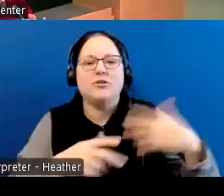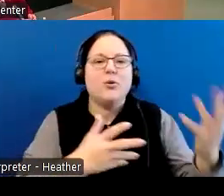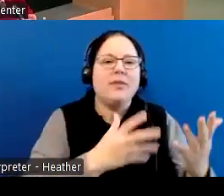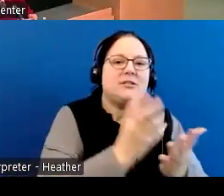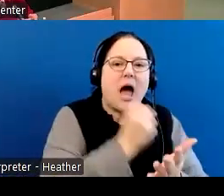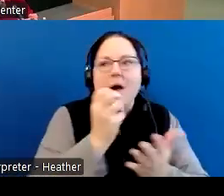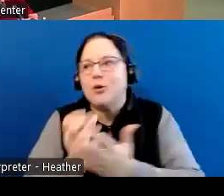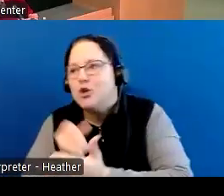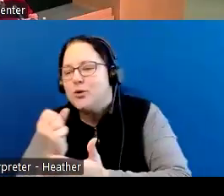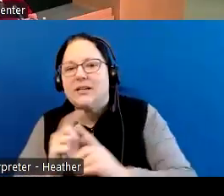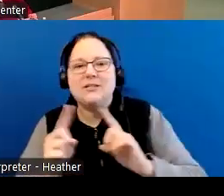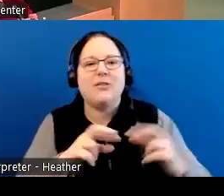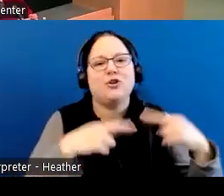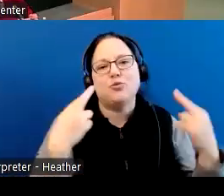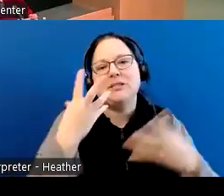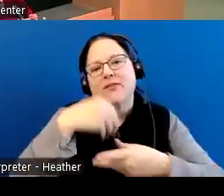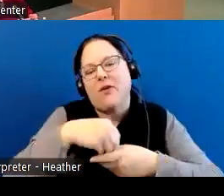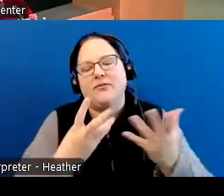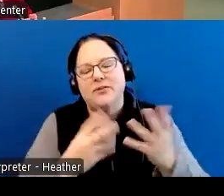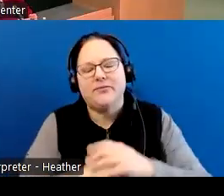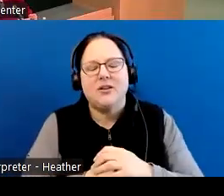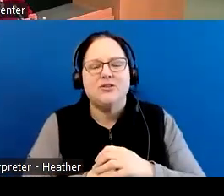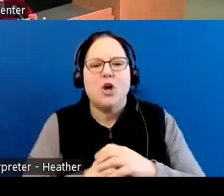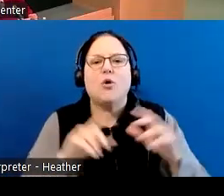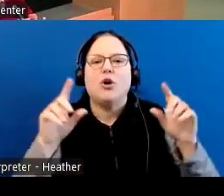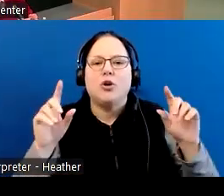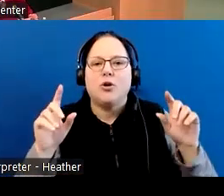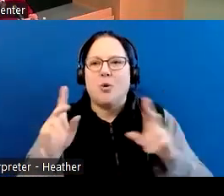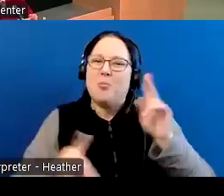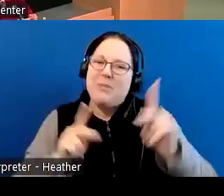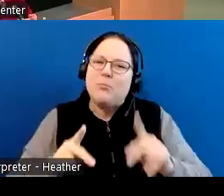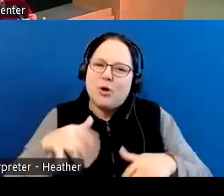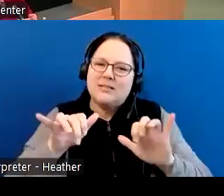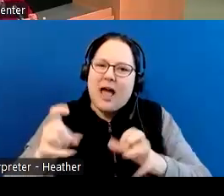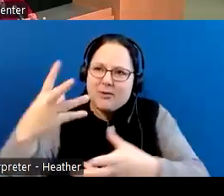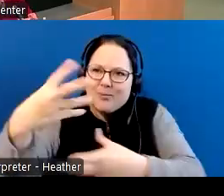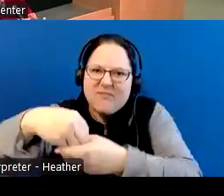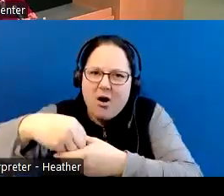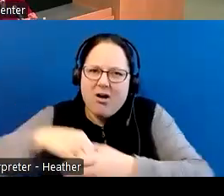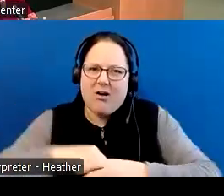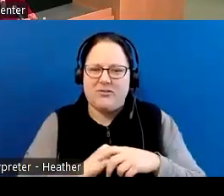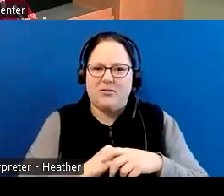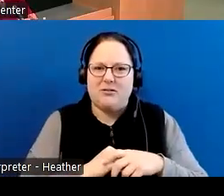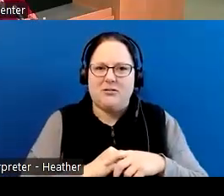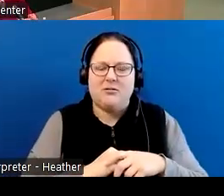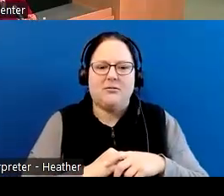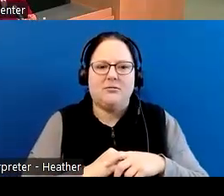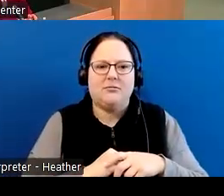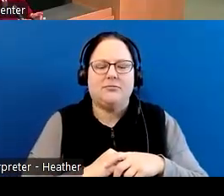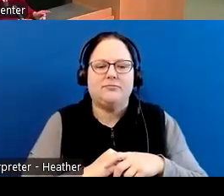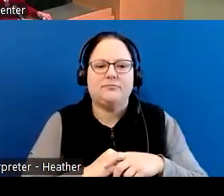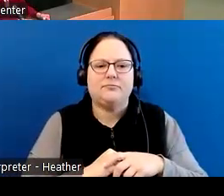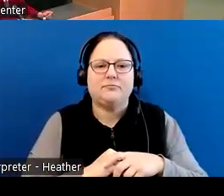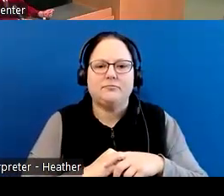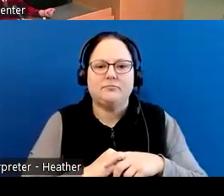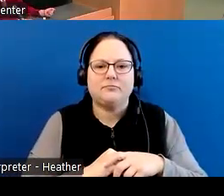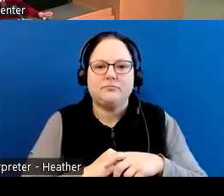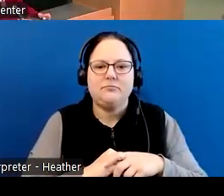co-pilot concept here. Um so that the humans are still in charge. Um, yeah. So, I think uh and we